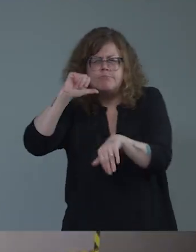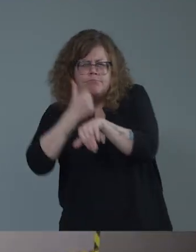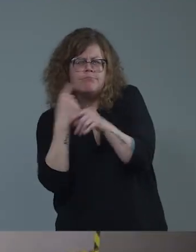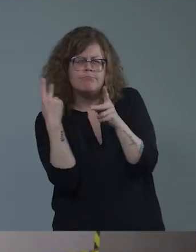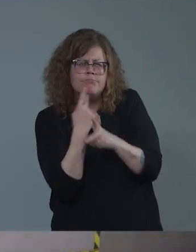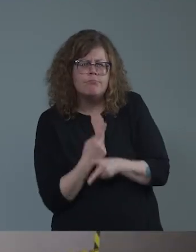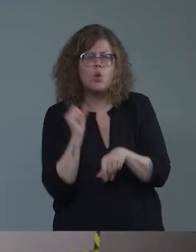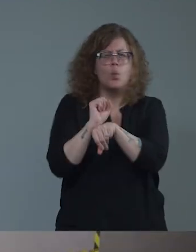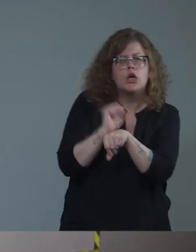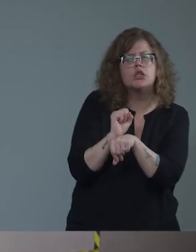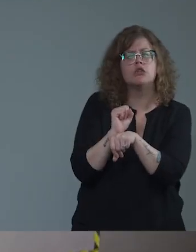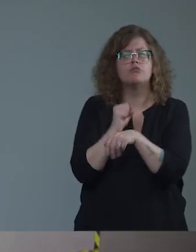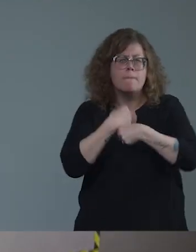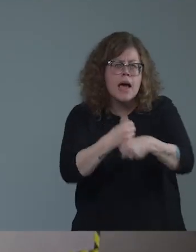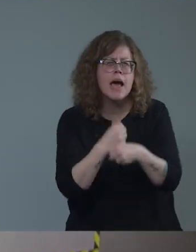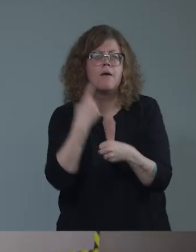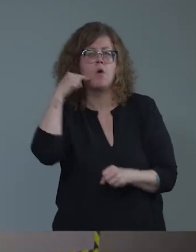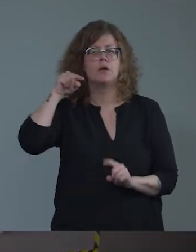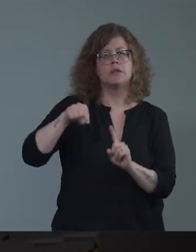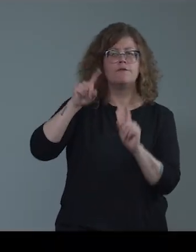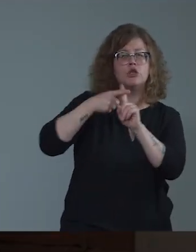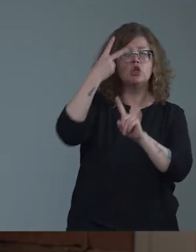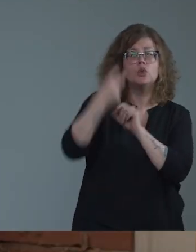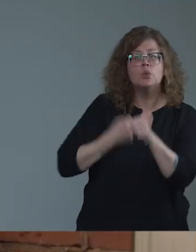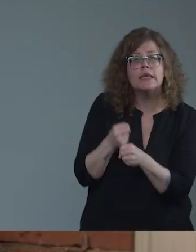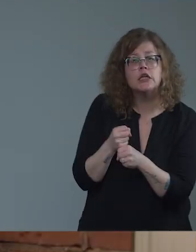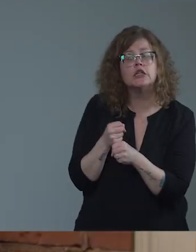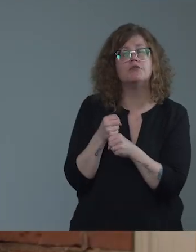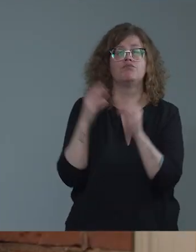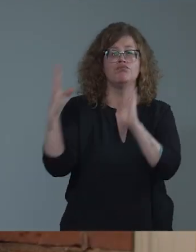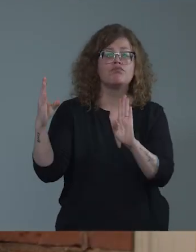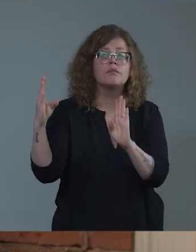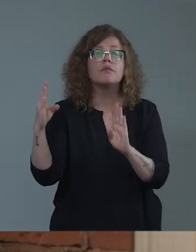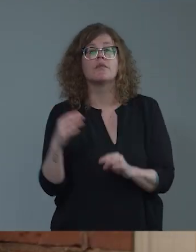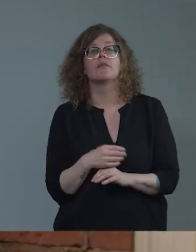could impact the, the longevity of the artwork. We're going to touch a little bit on warranties.